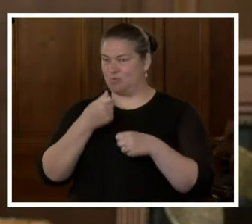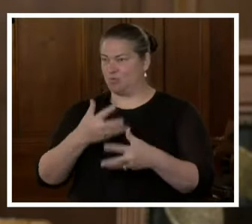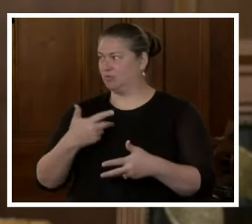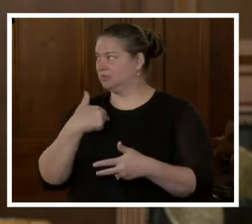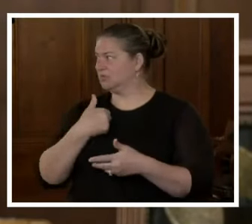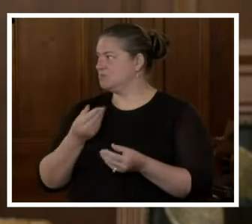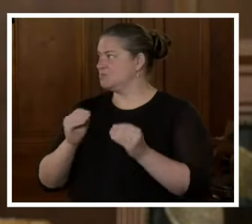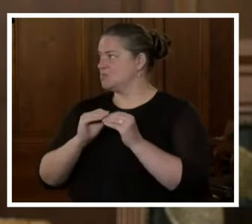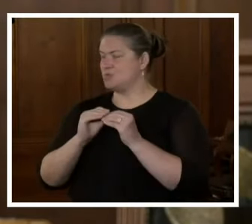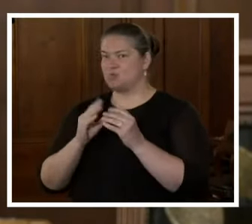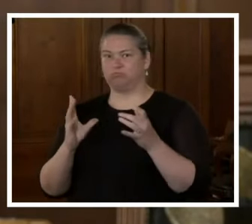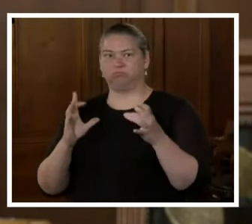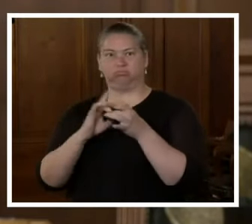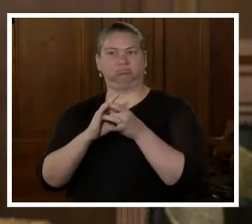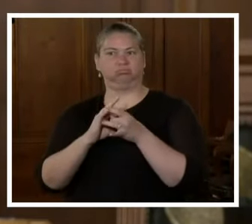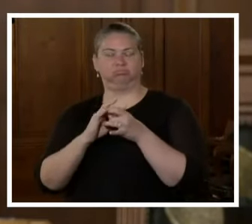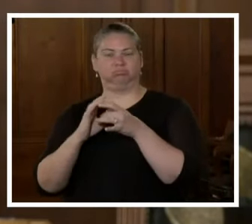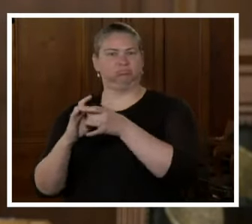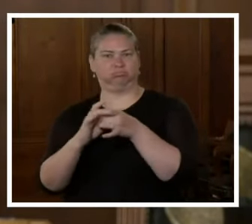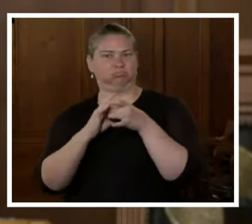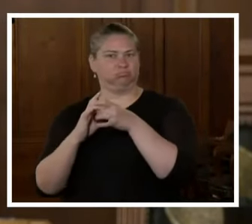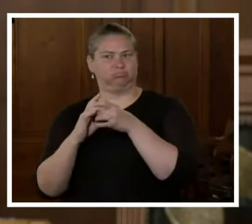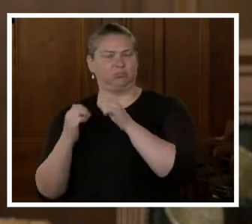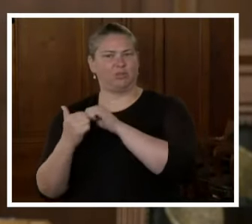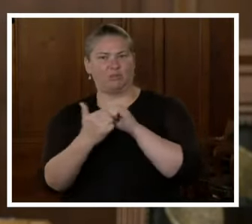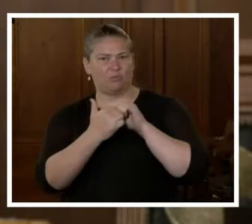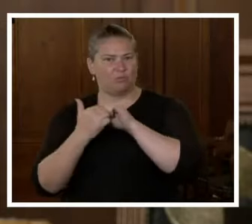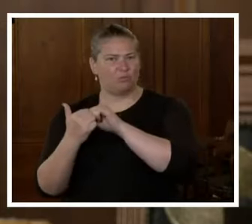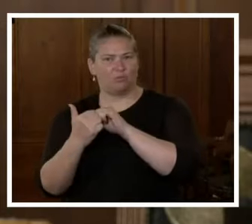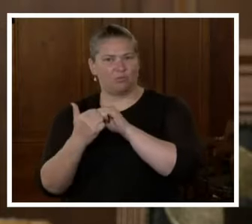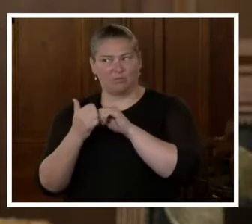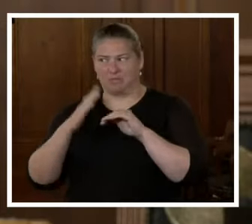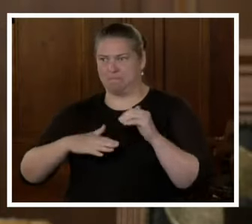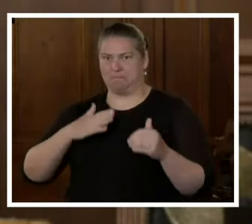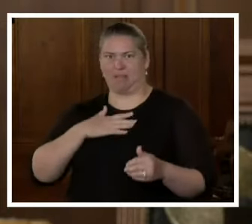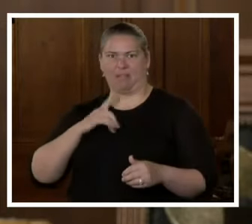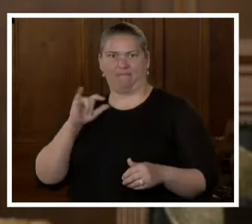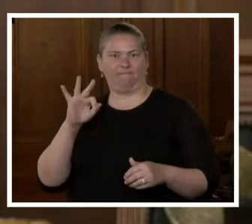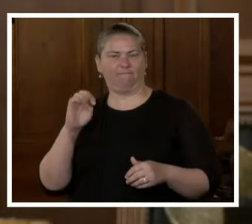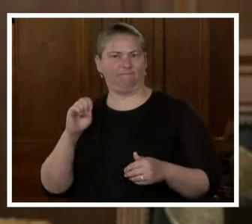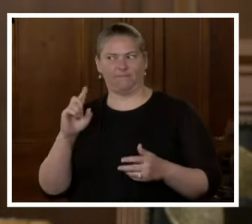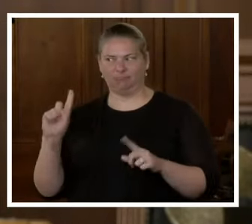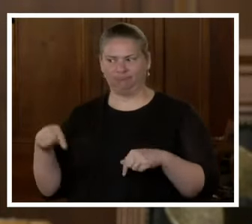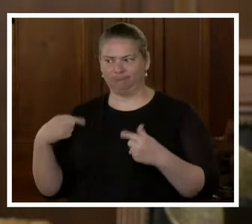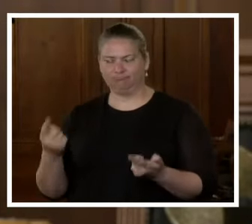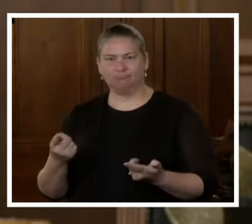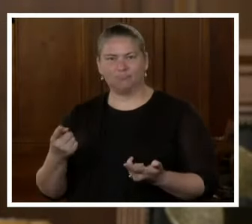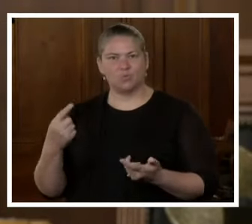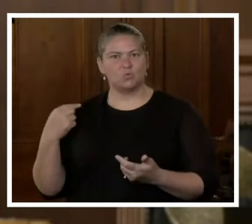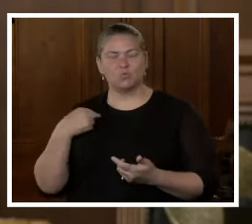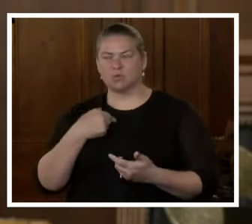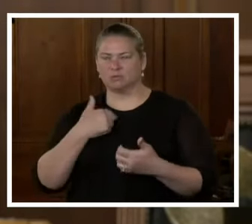THINK YOU ALL DID UNDERSTAND BECAUSE WE'LL START OFF WITH SOME REALLY TOUGH NEWS IF OUR